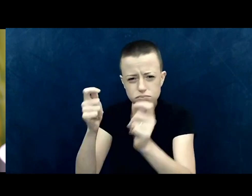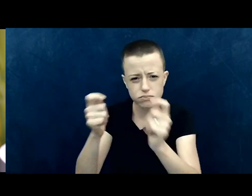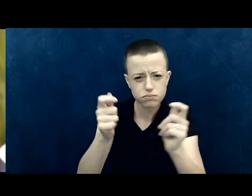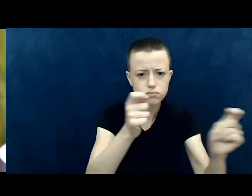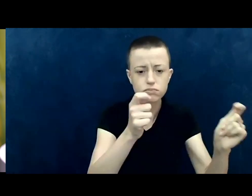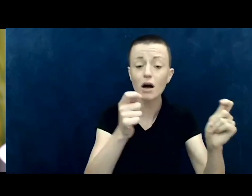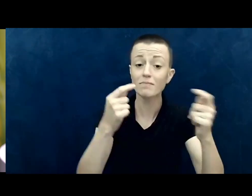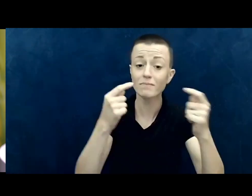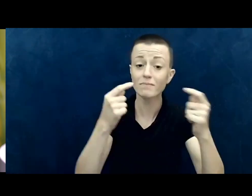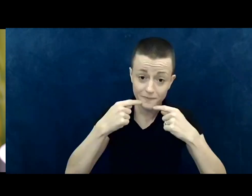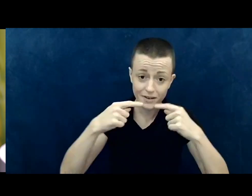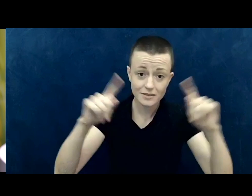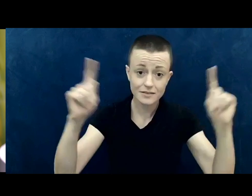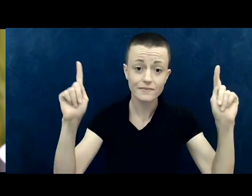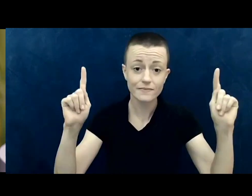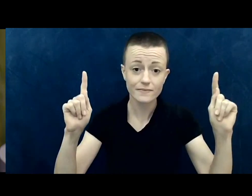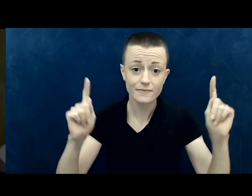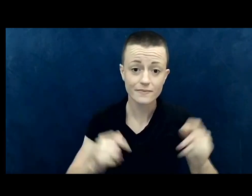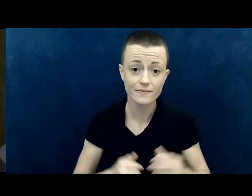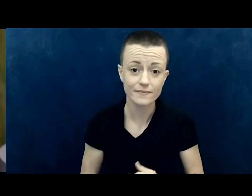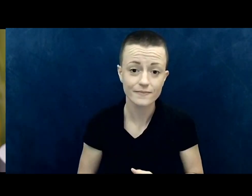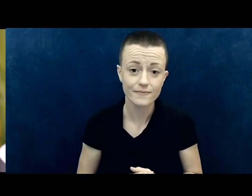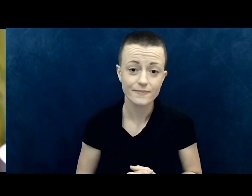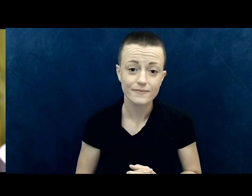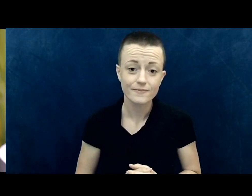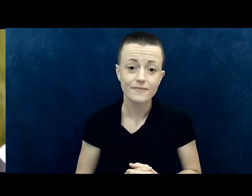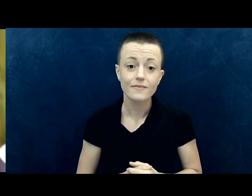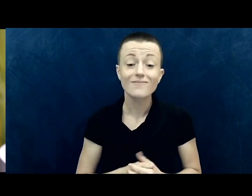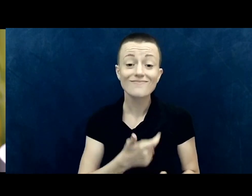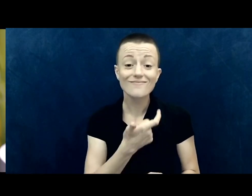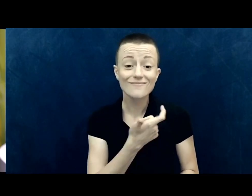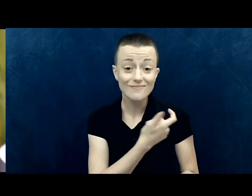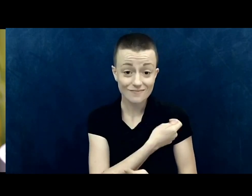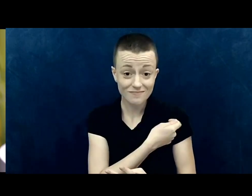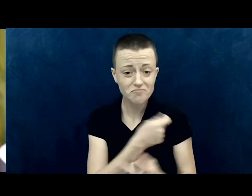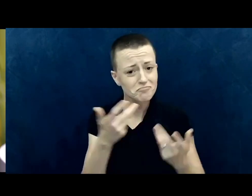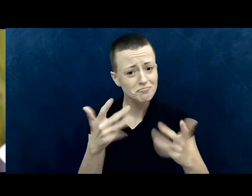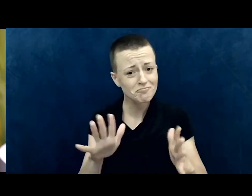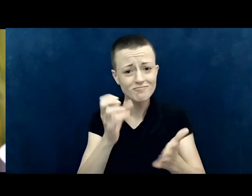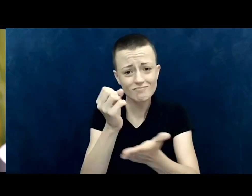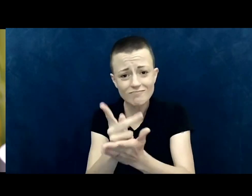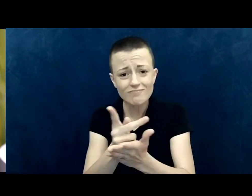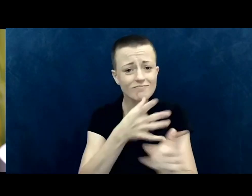having been used around the world. The vaccines have proven effective for men and women